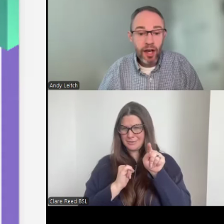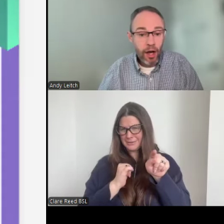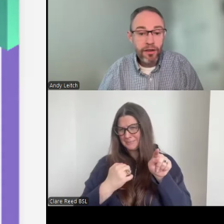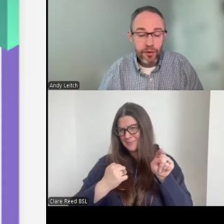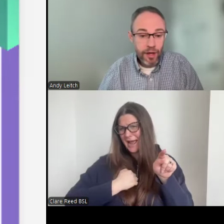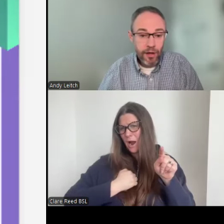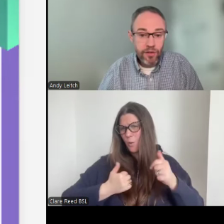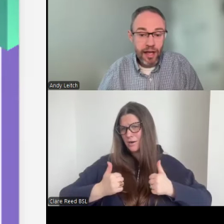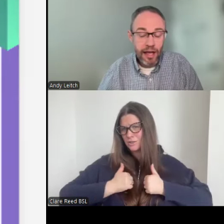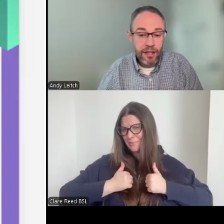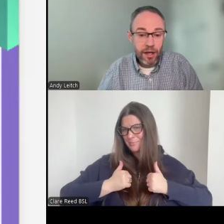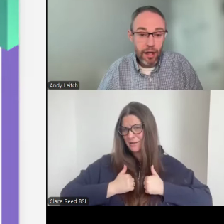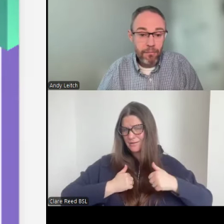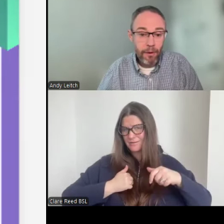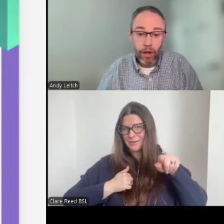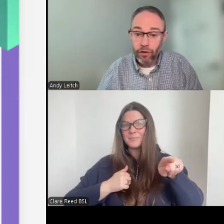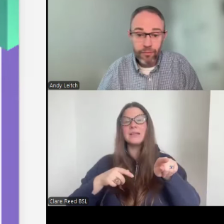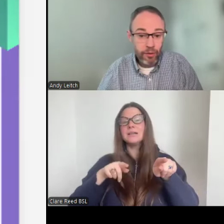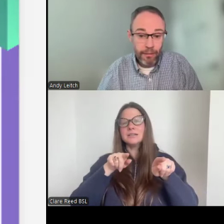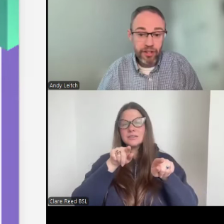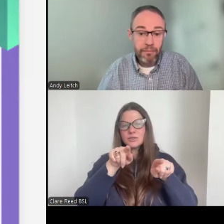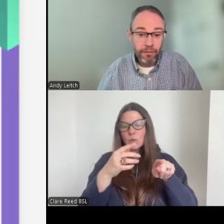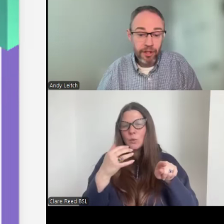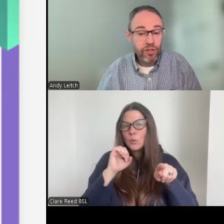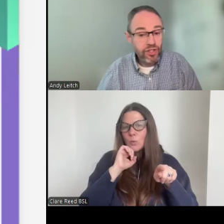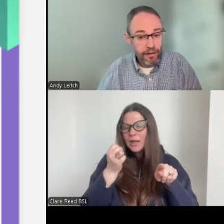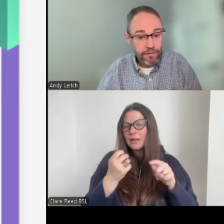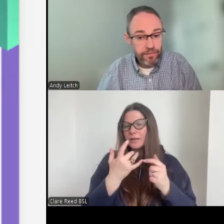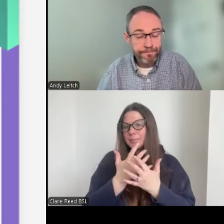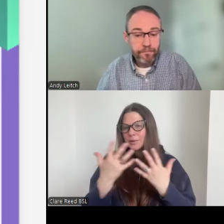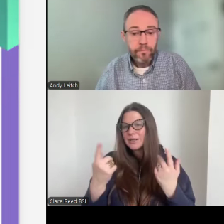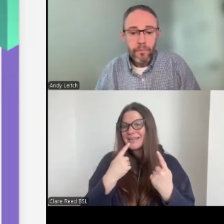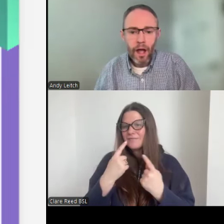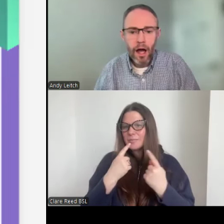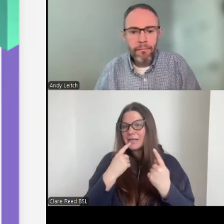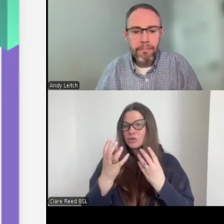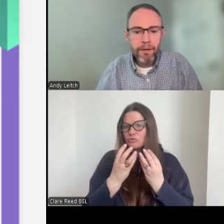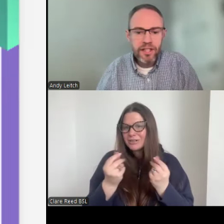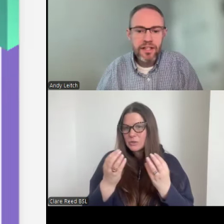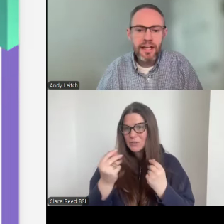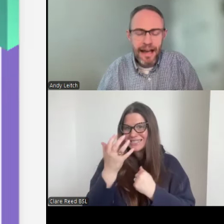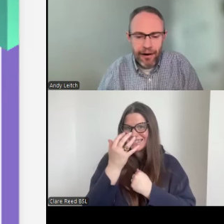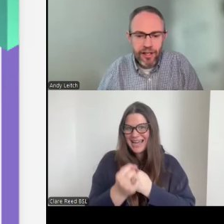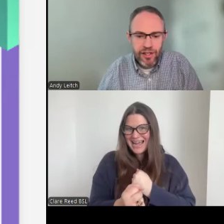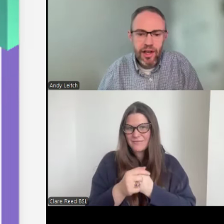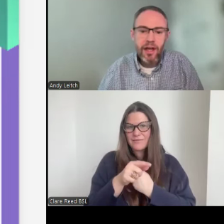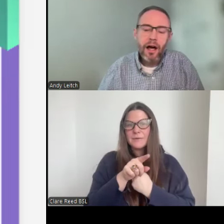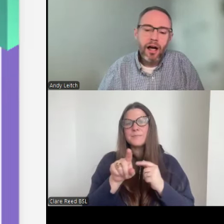You can go through those and a lot of them you'll be able to implement yourselves. My buddy today, Karys,